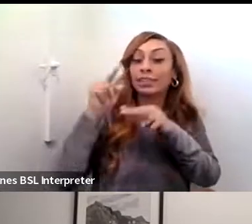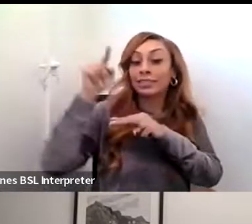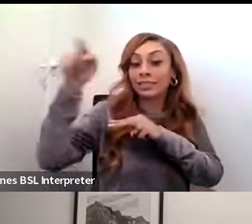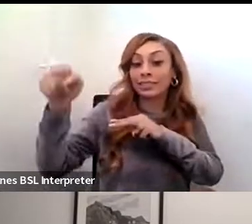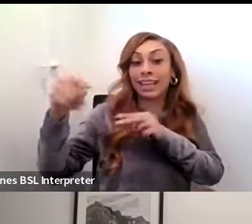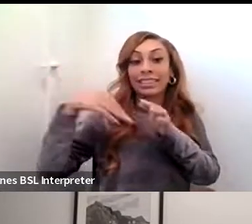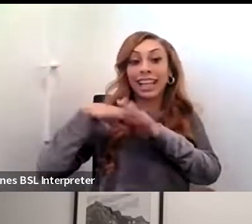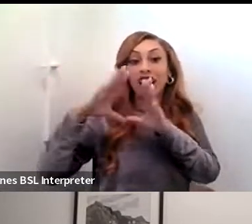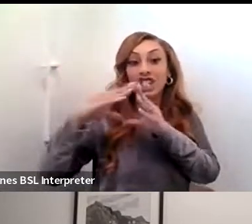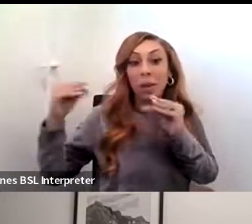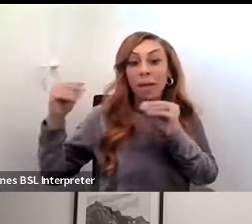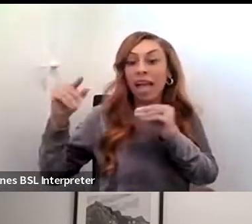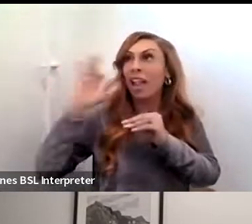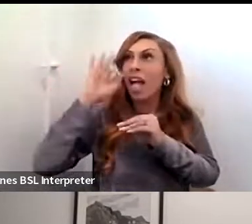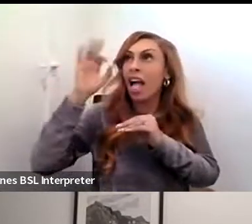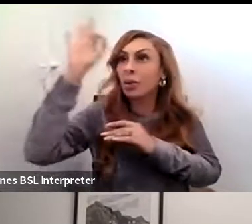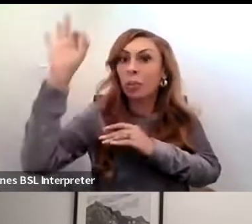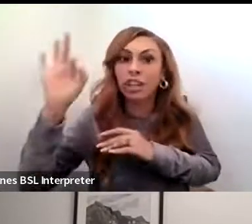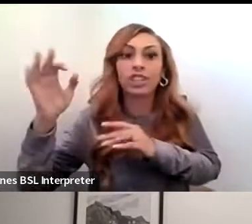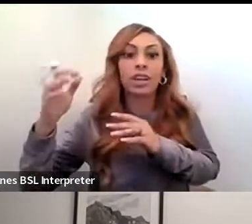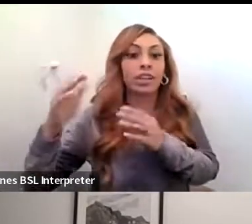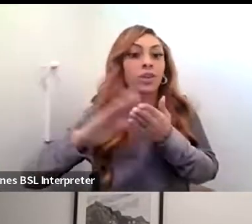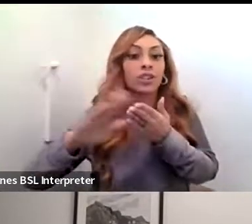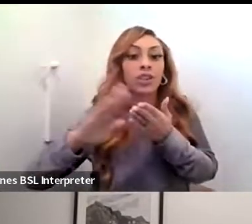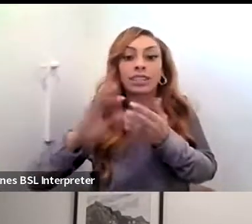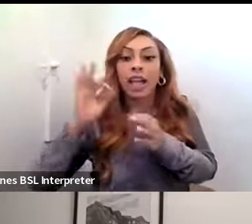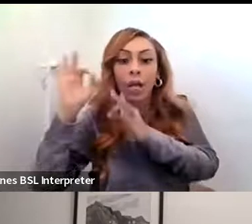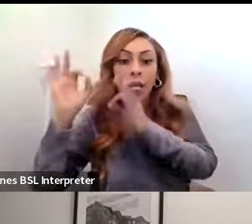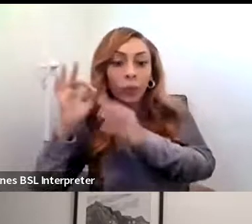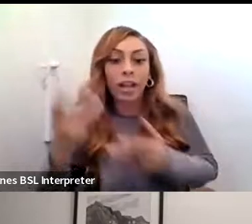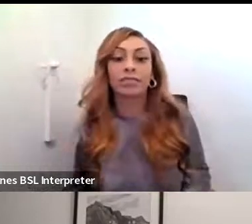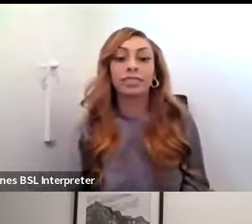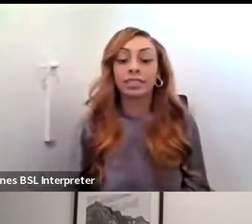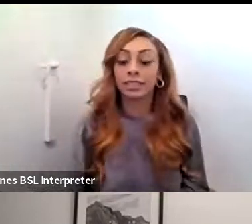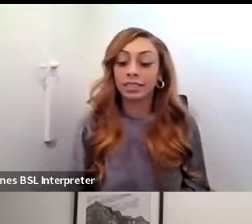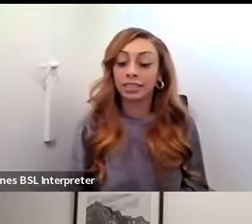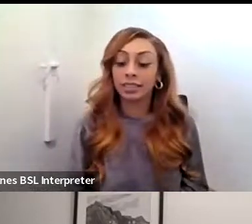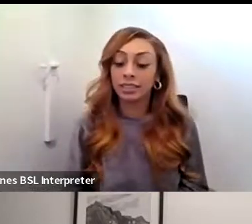and ask them a question about, oh, I can't do this,